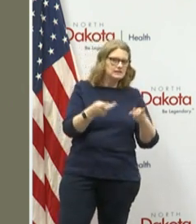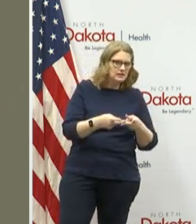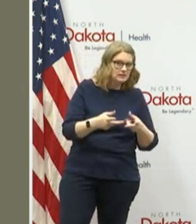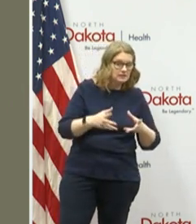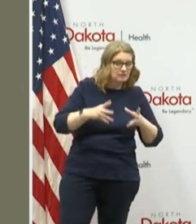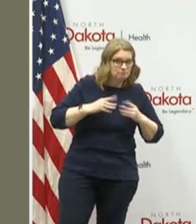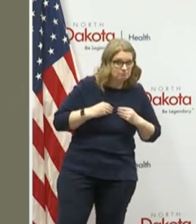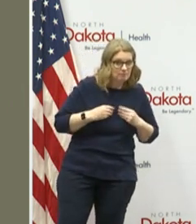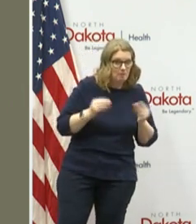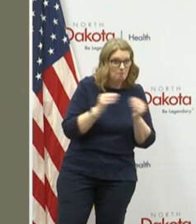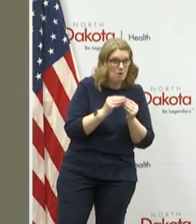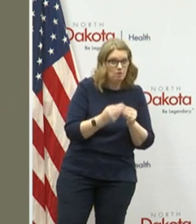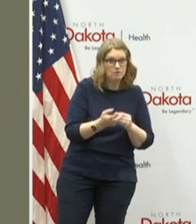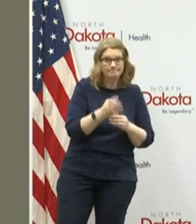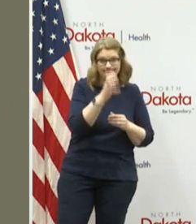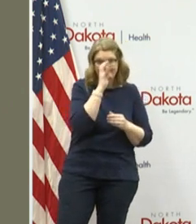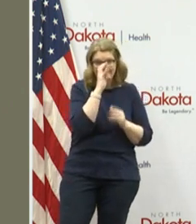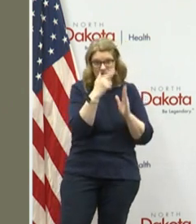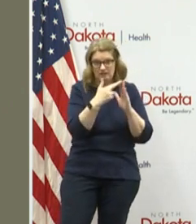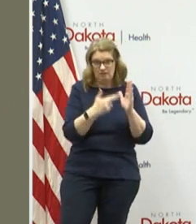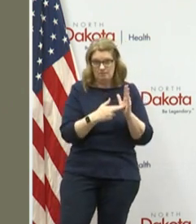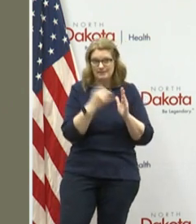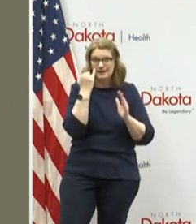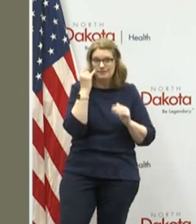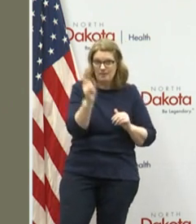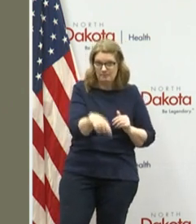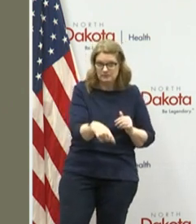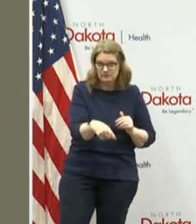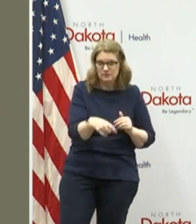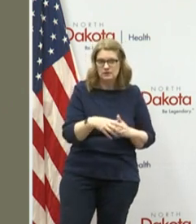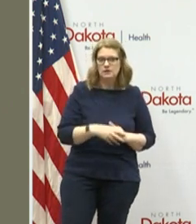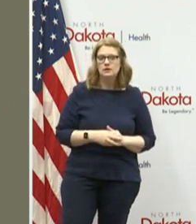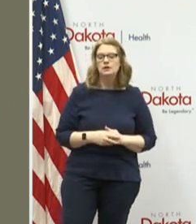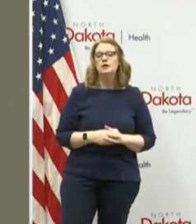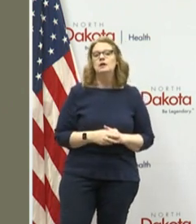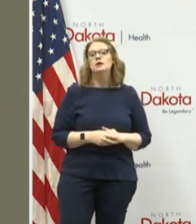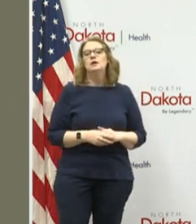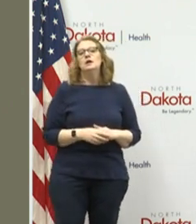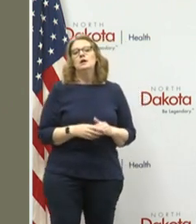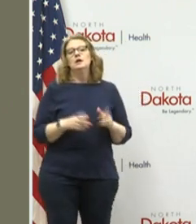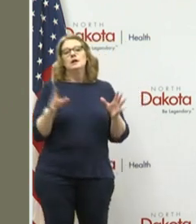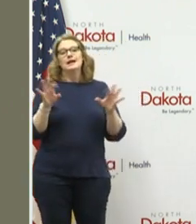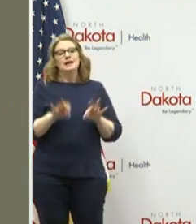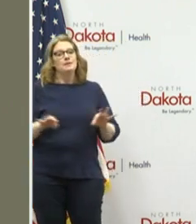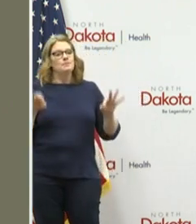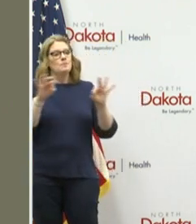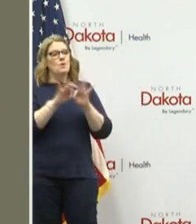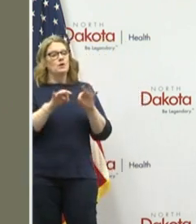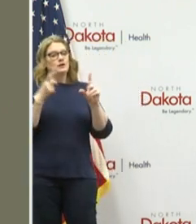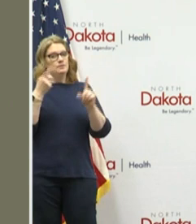WITH THE VP3 TASK FORCE AND THE FACILITIES WILL ALSO BE GIVEN THE FLEXIBILITY AND DISCRETION TO ADOPT MORE STRINGENT